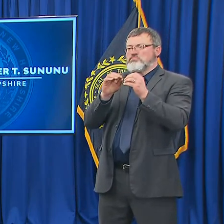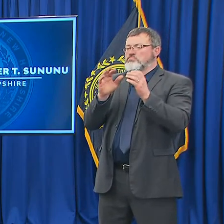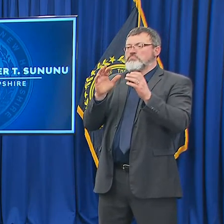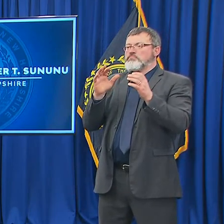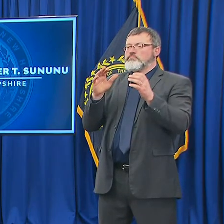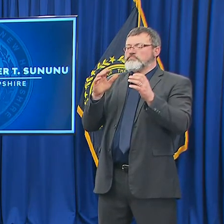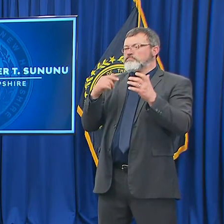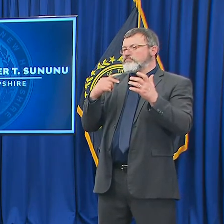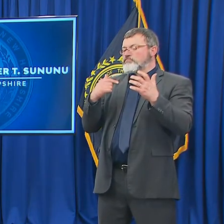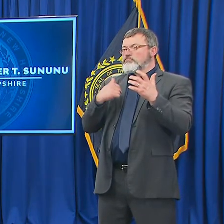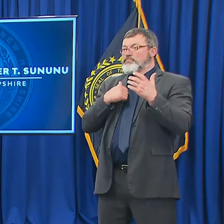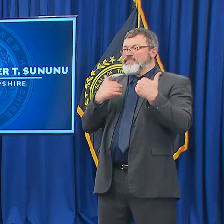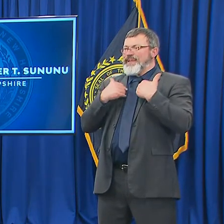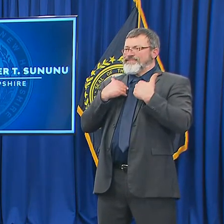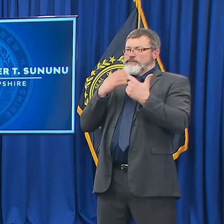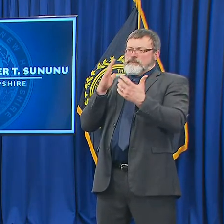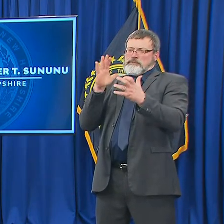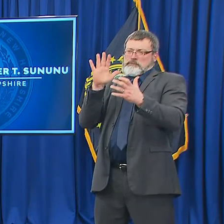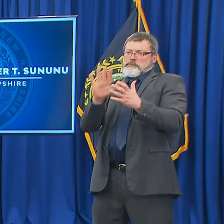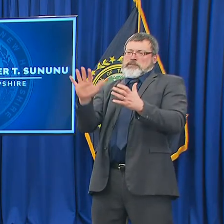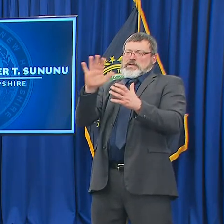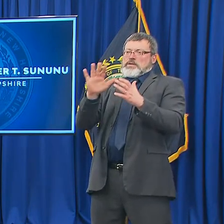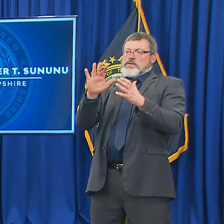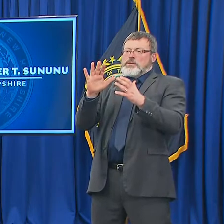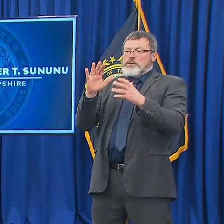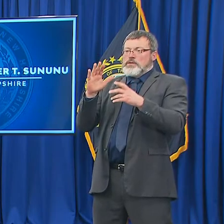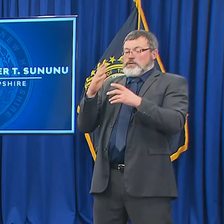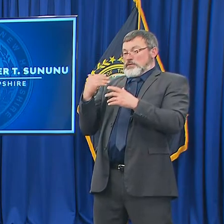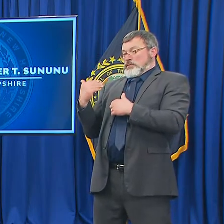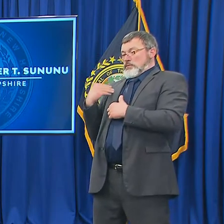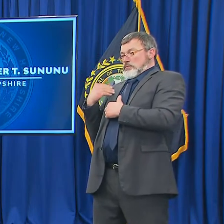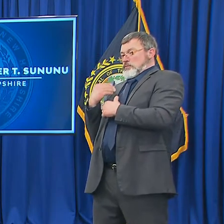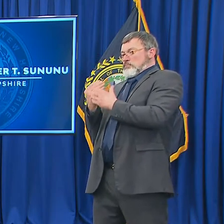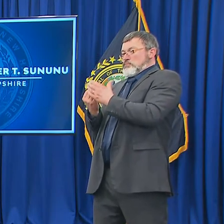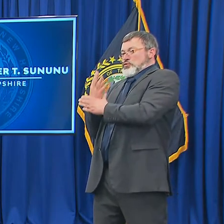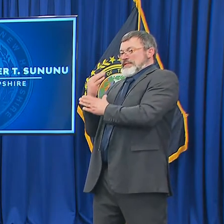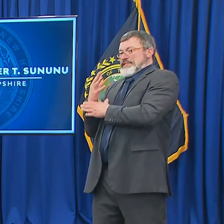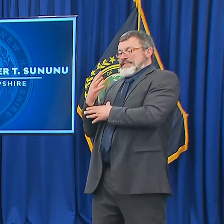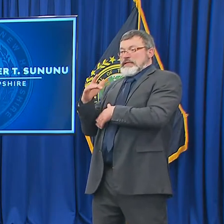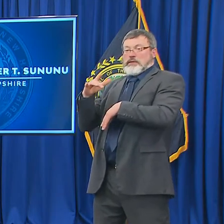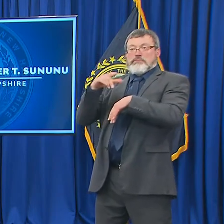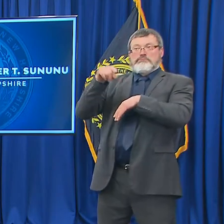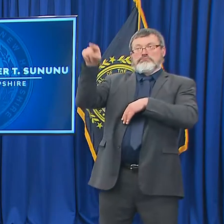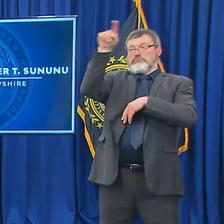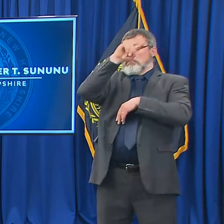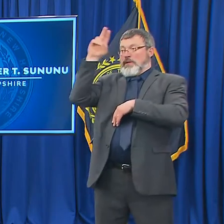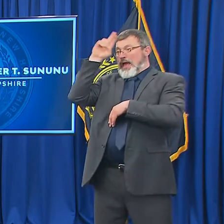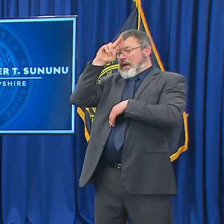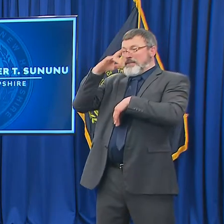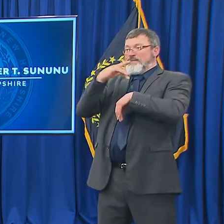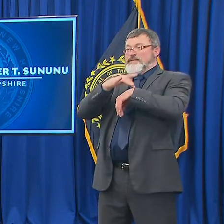know there's some hospitals that may have hardly any but regionally where people will start to scale back some of the services they provide